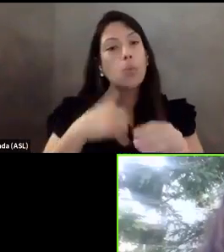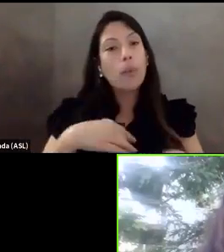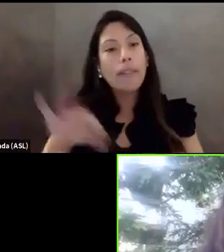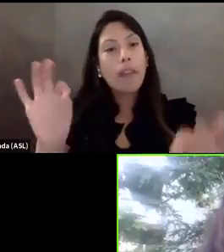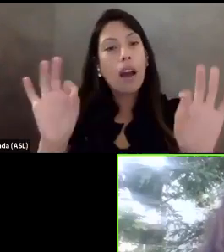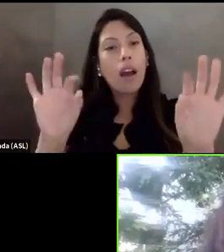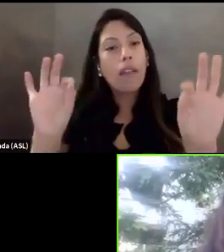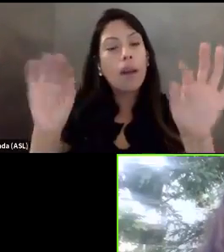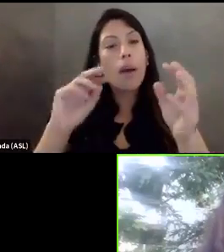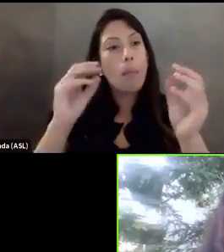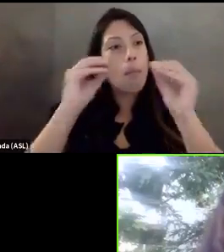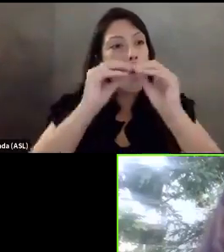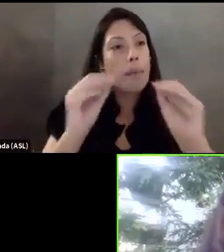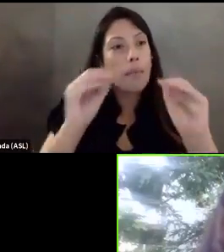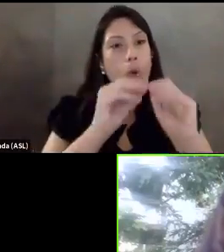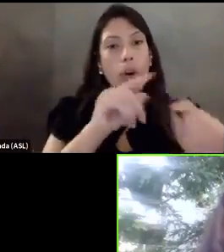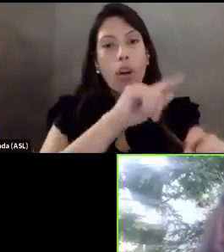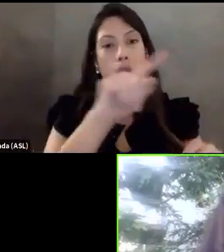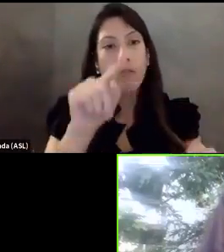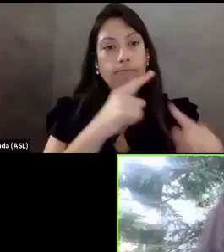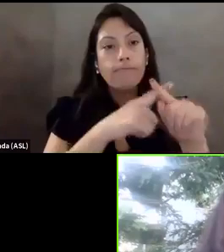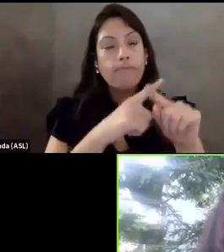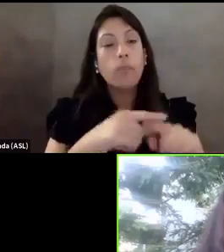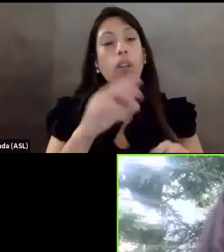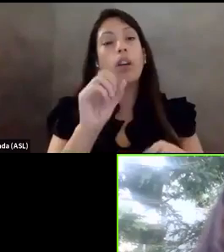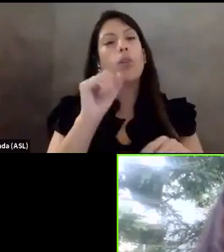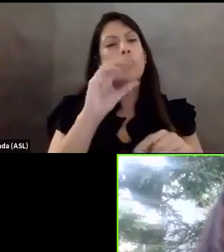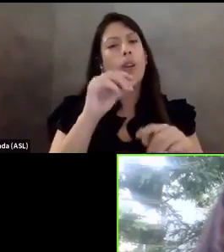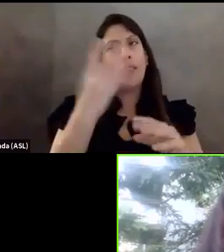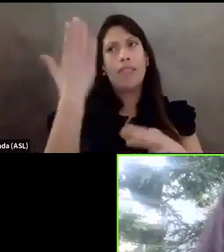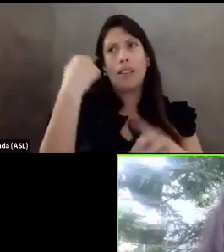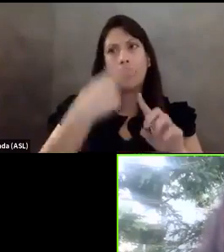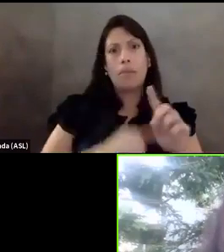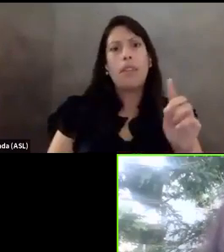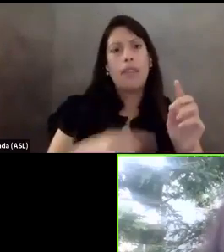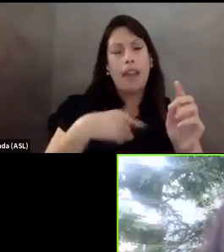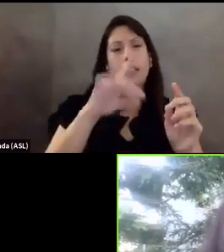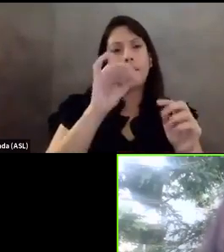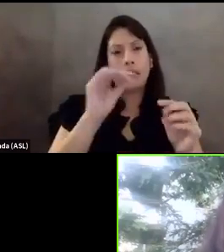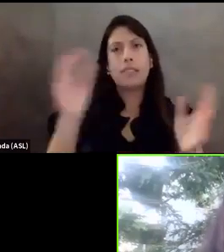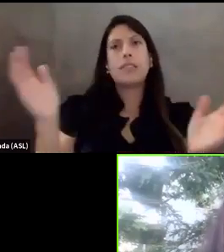So I presented some data maybe a month ago comparing us with Monterey County, which